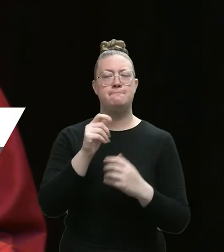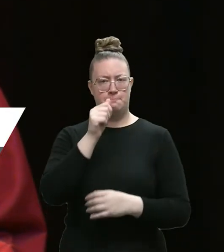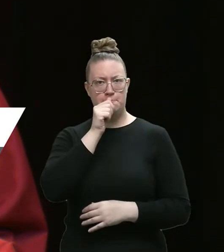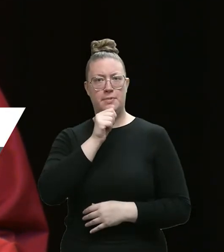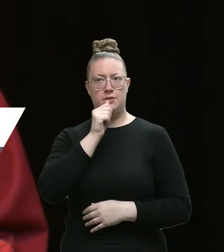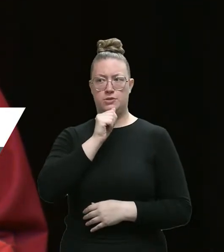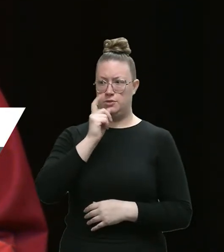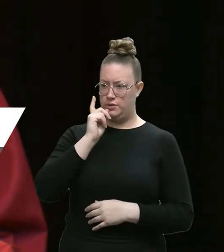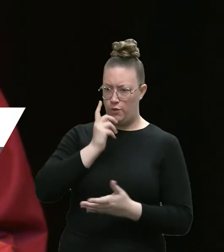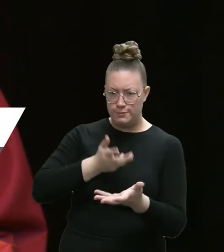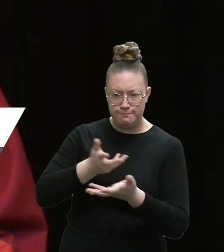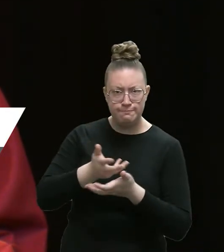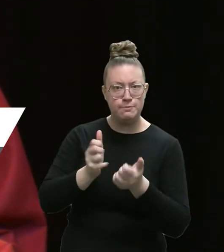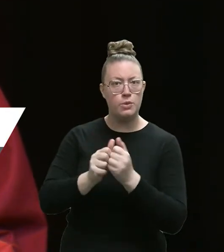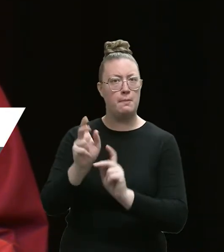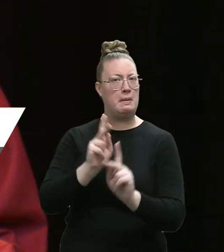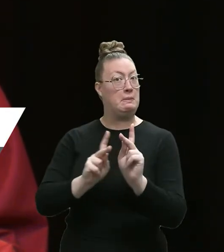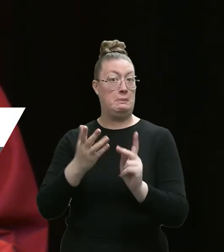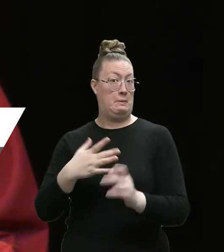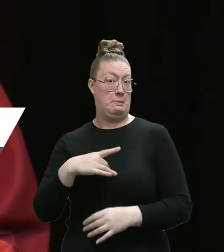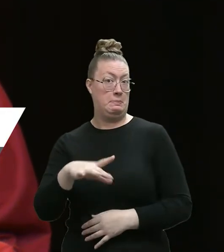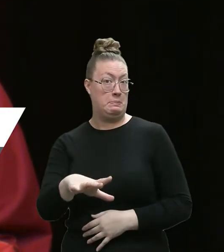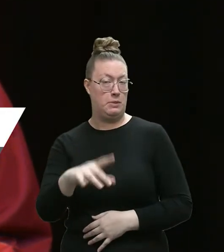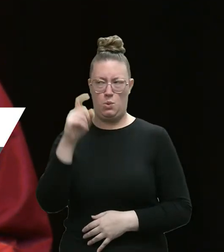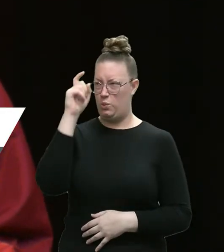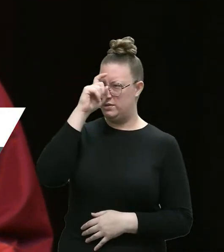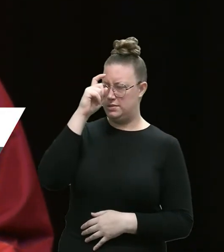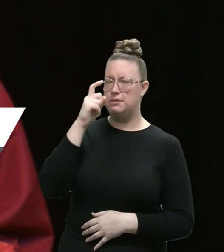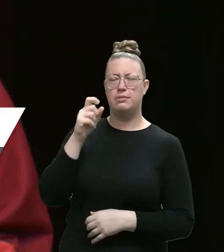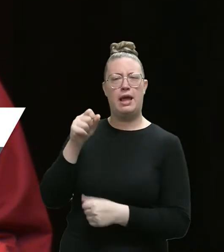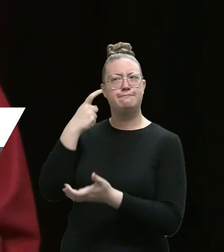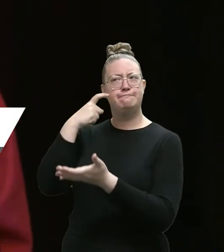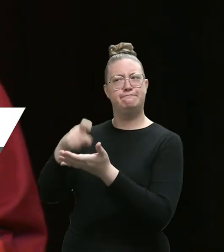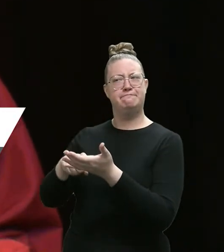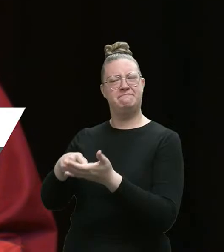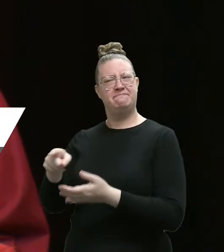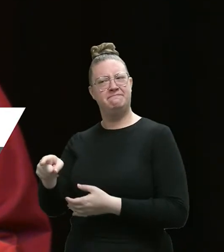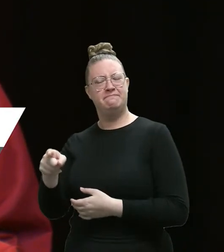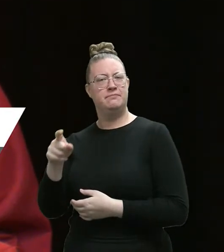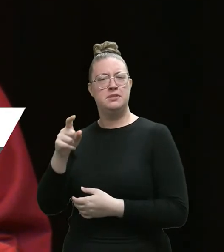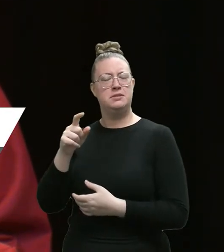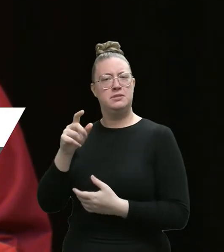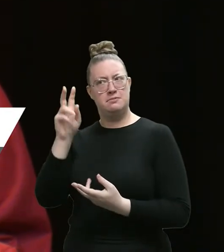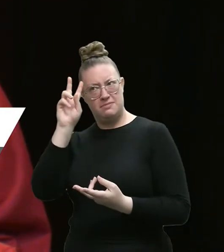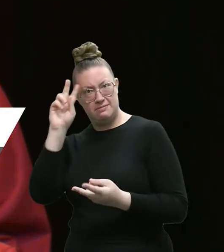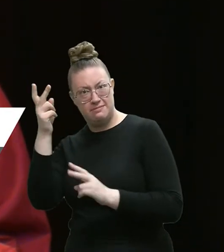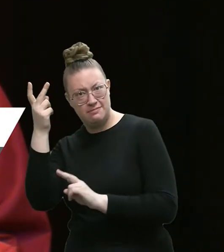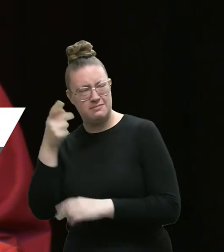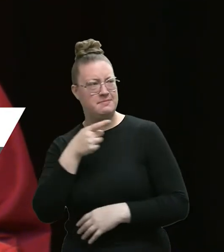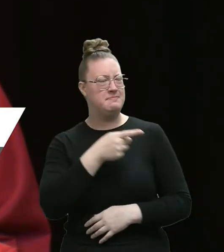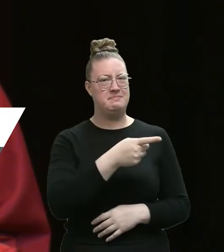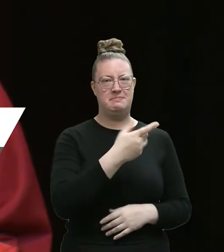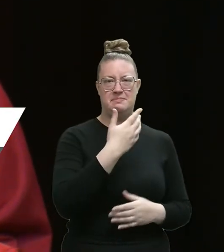It meant a word close to hinge, or door pivots. Those would be the next things to open as you